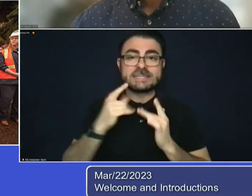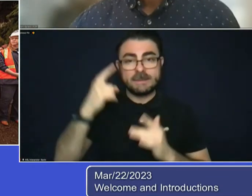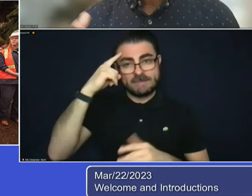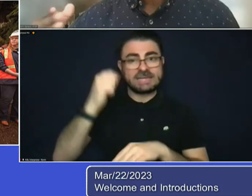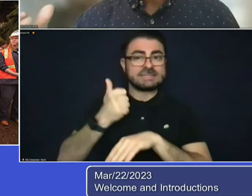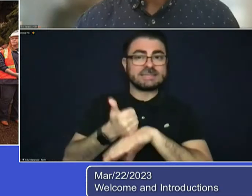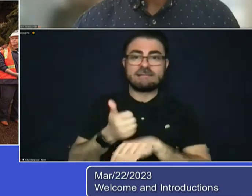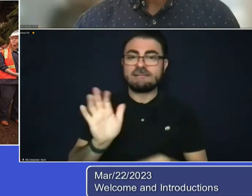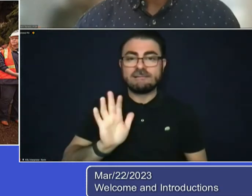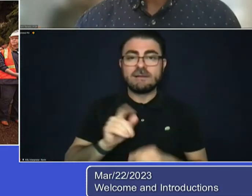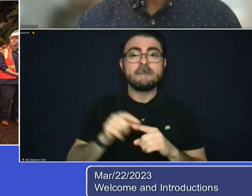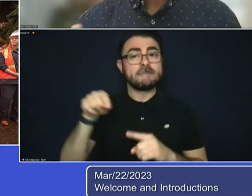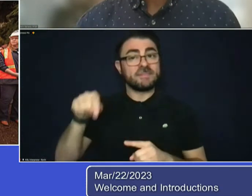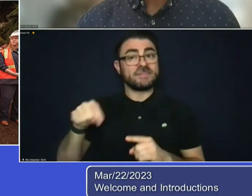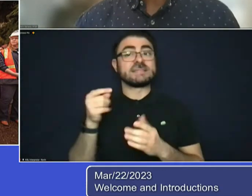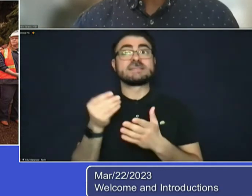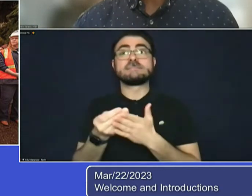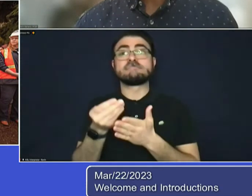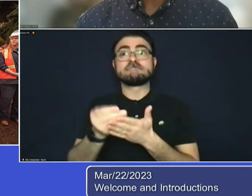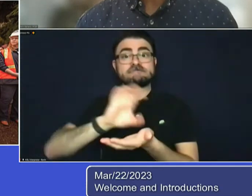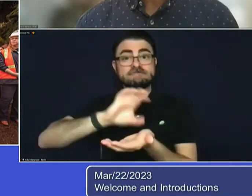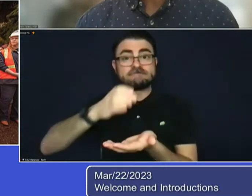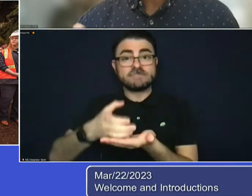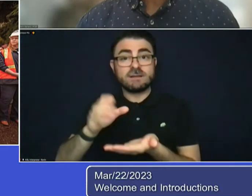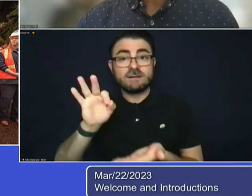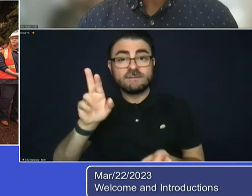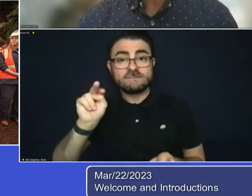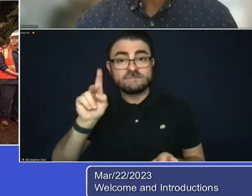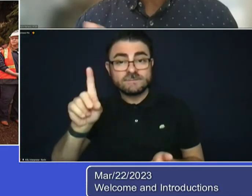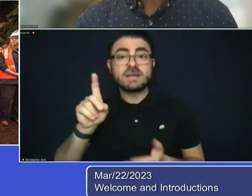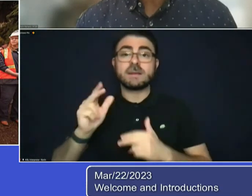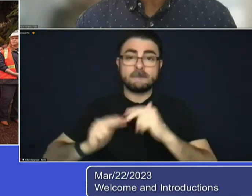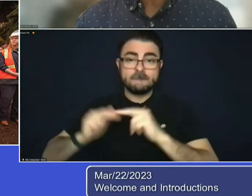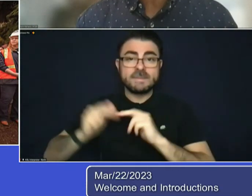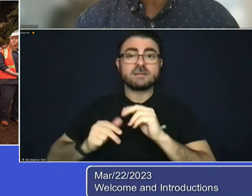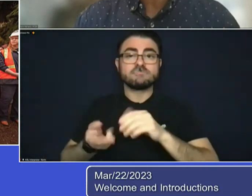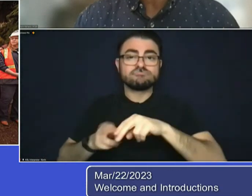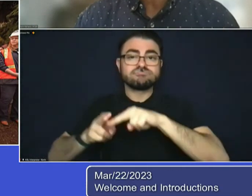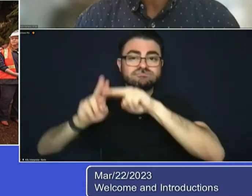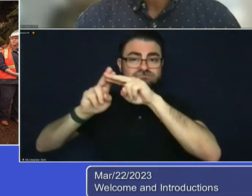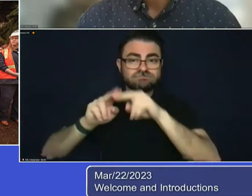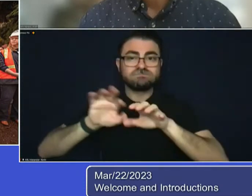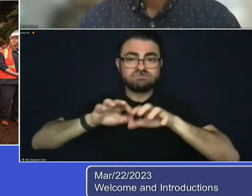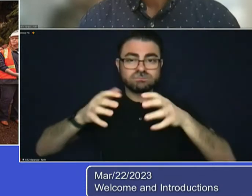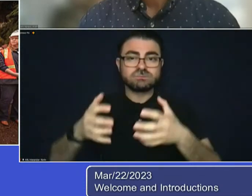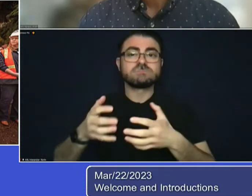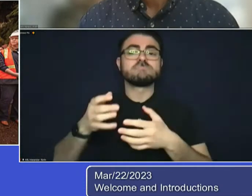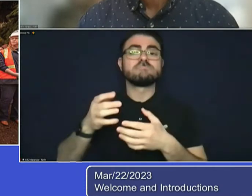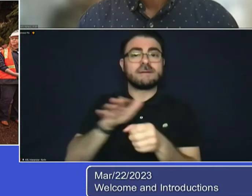NOT THINK IN A SCARCITY MINDSET.